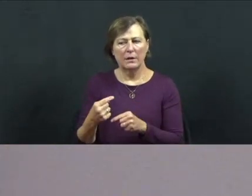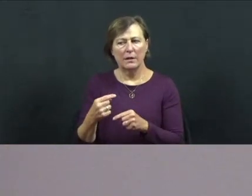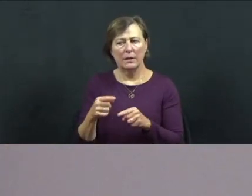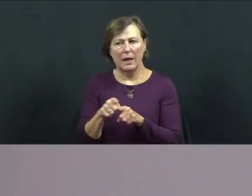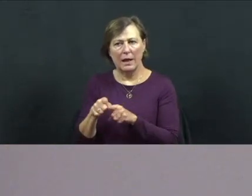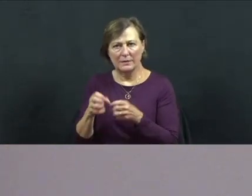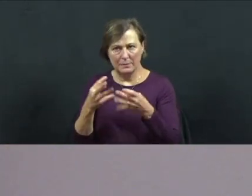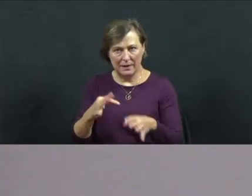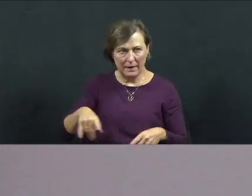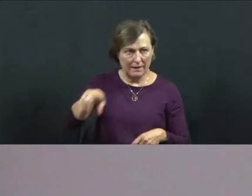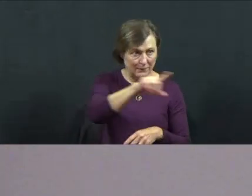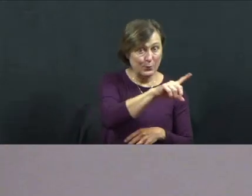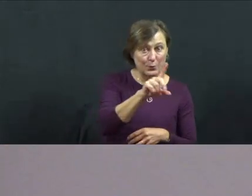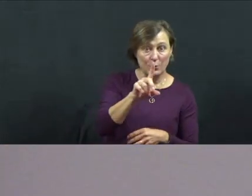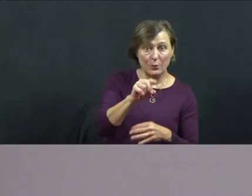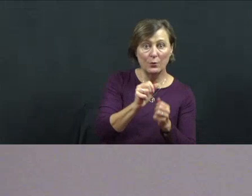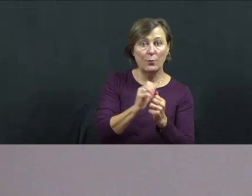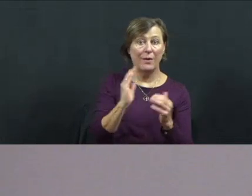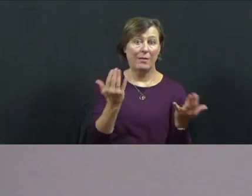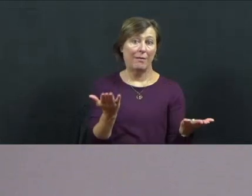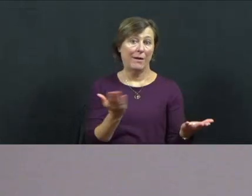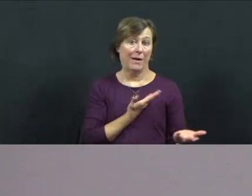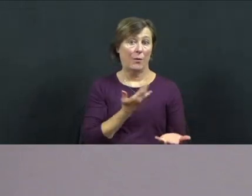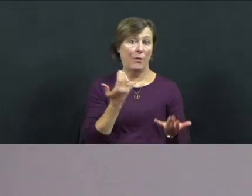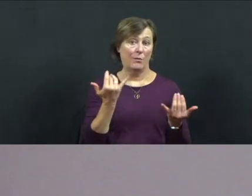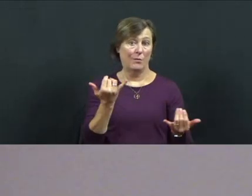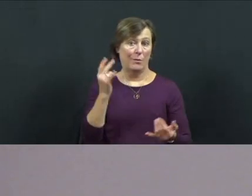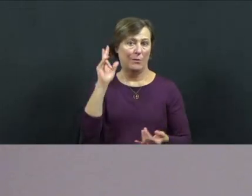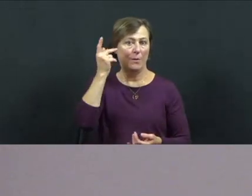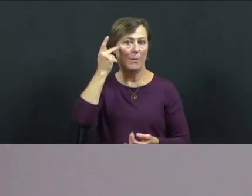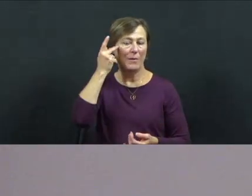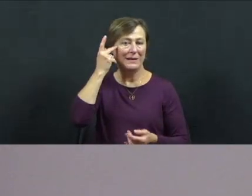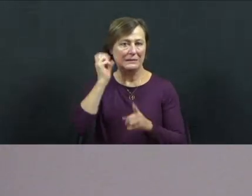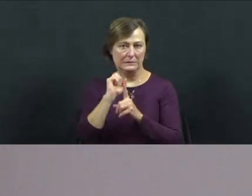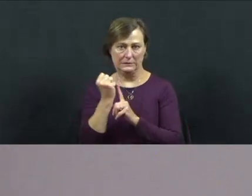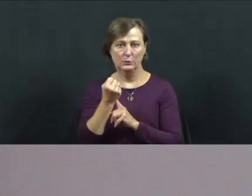with our current political situation. I struggle to remain